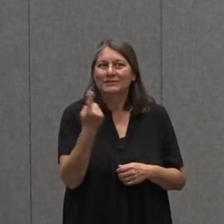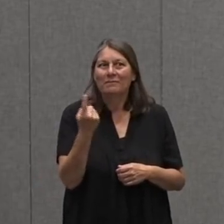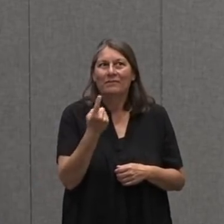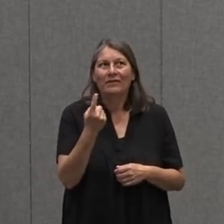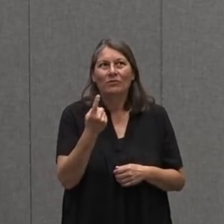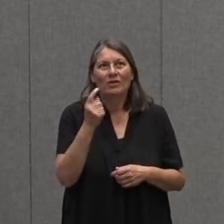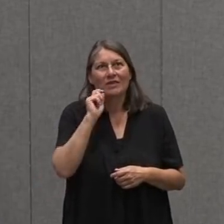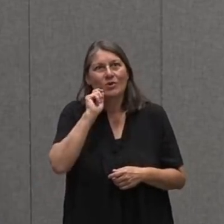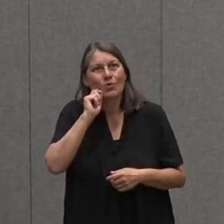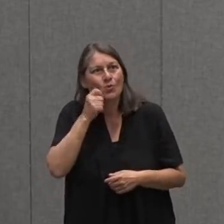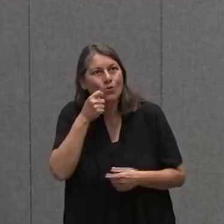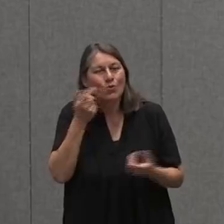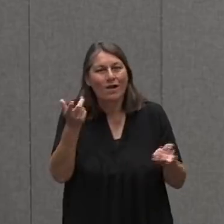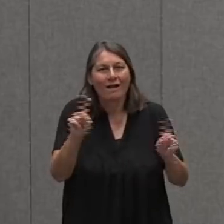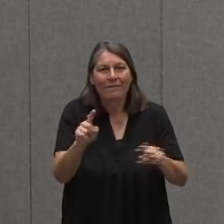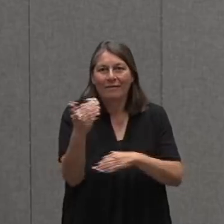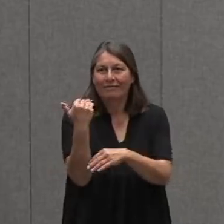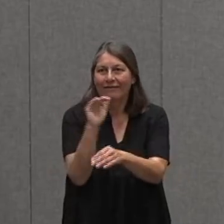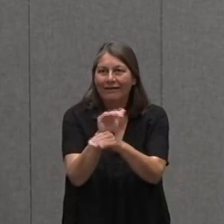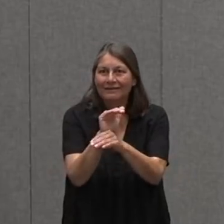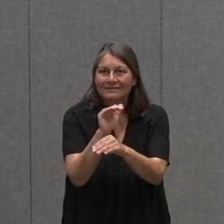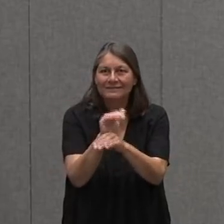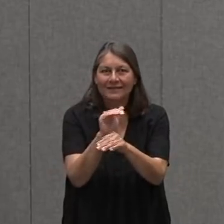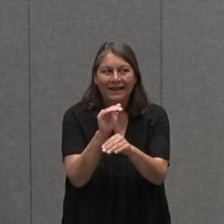And I'm wondering if any of you thought of what it was.